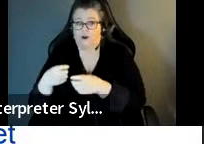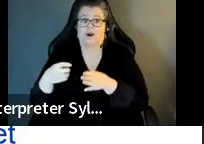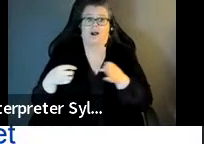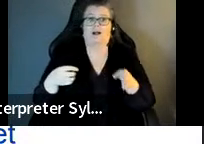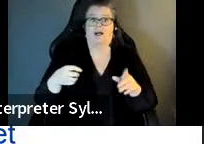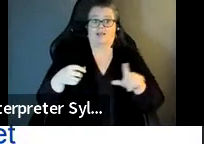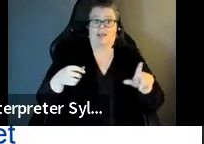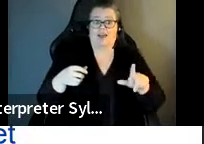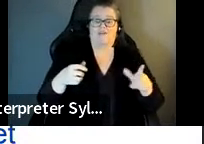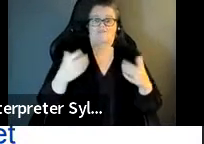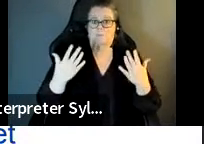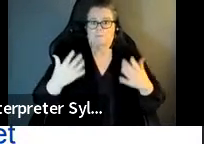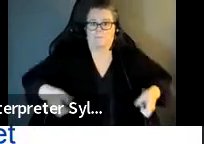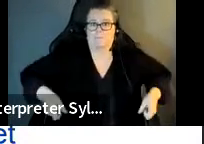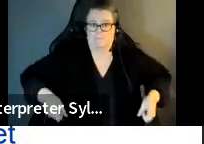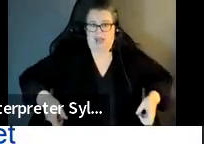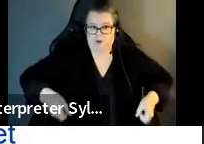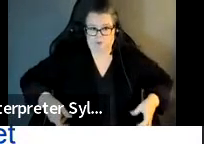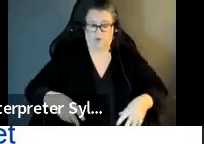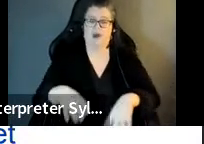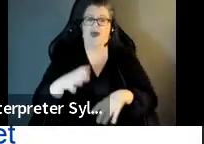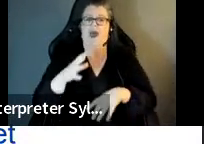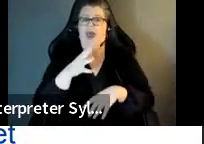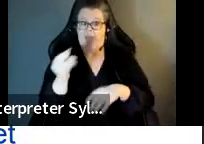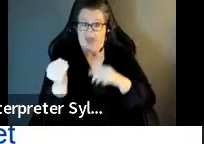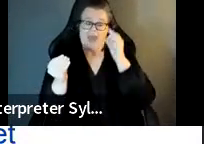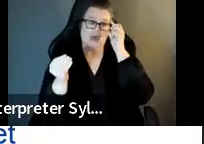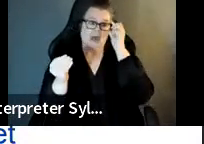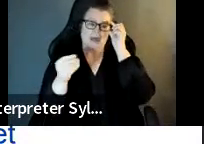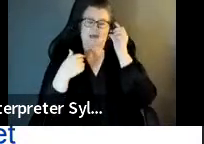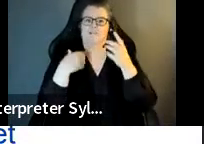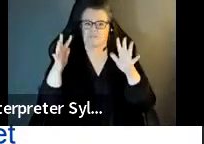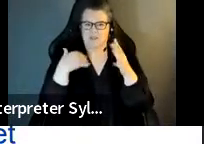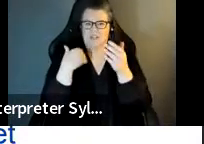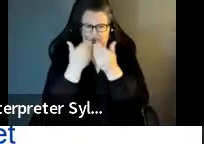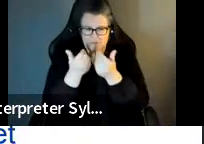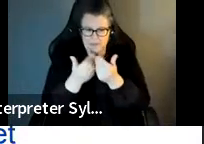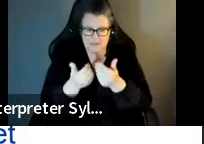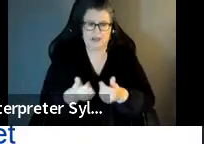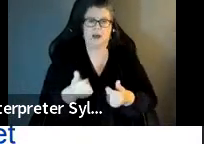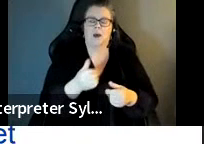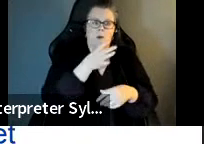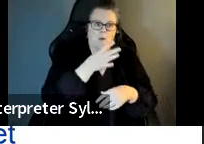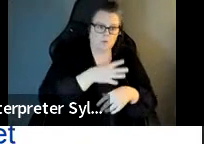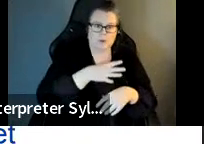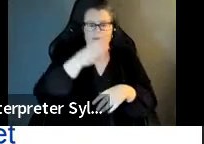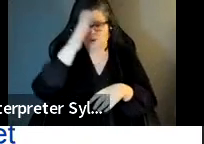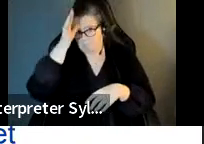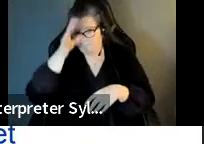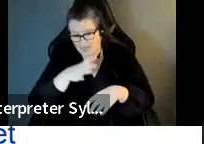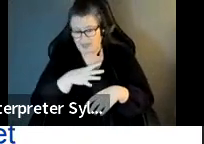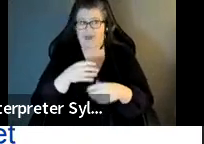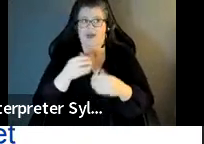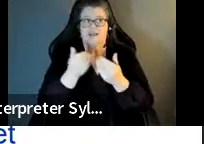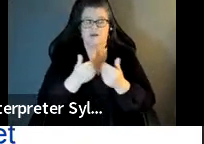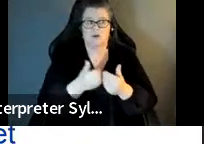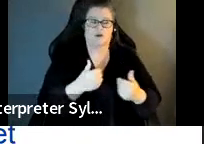I've also stratified this data by men and women and young and old.